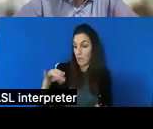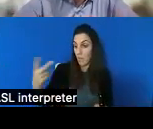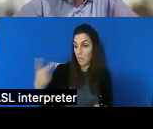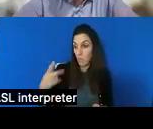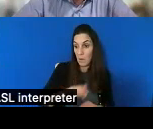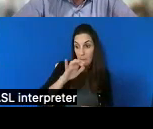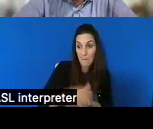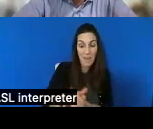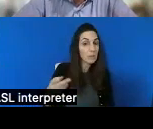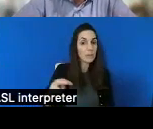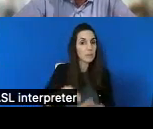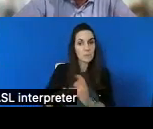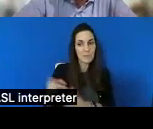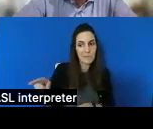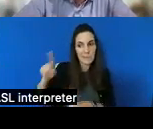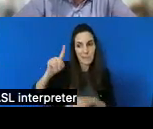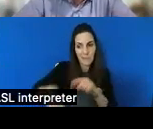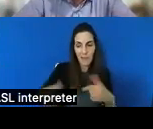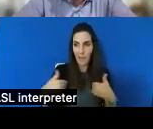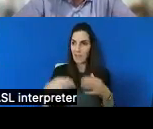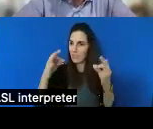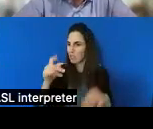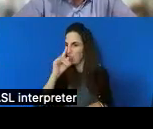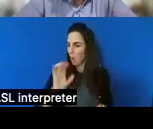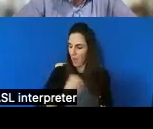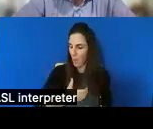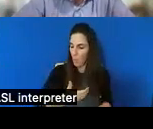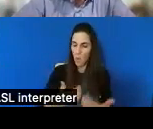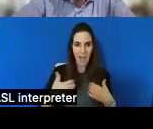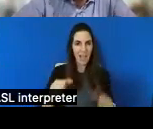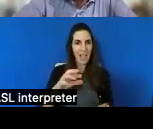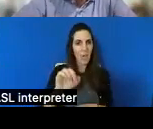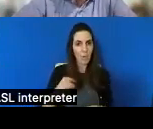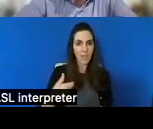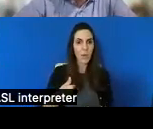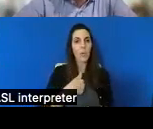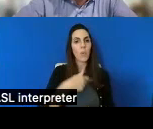over our health decisions we need a health care surrogate right living will in Florida a lot of